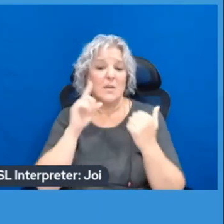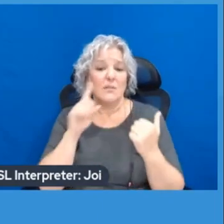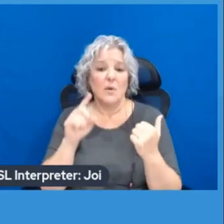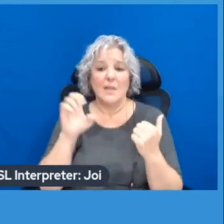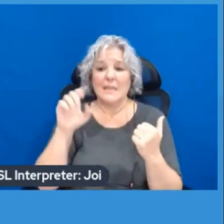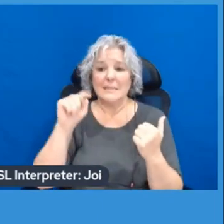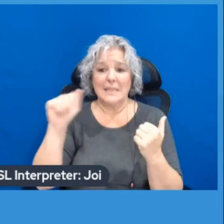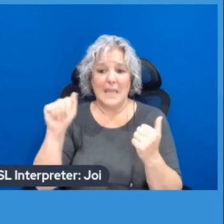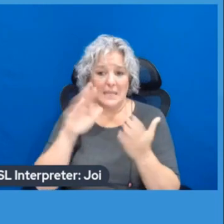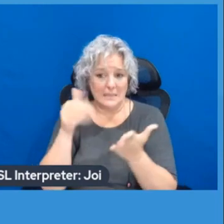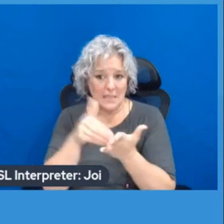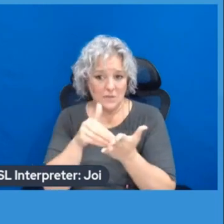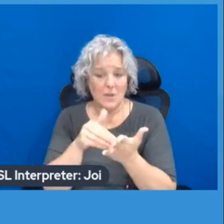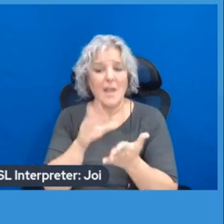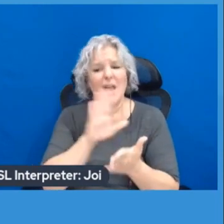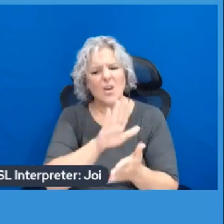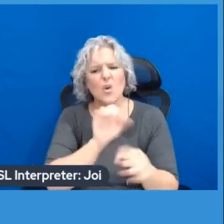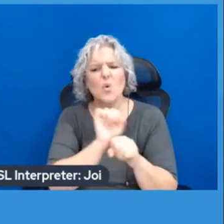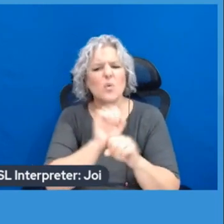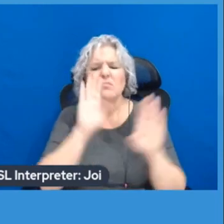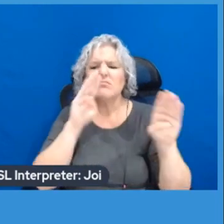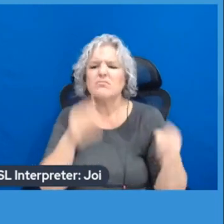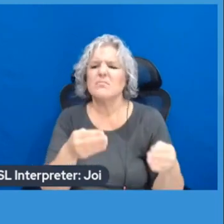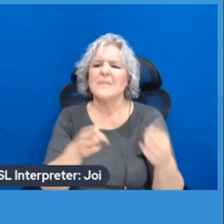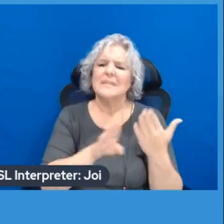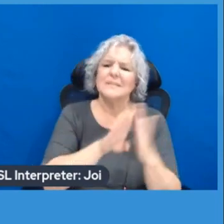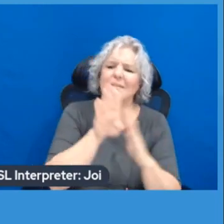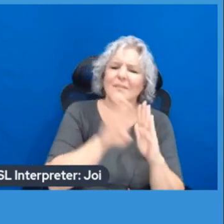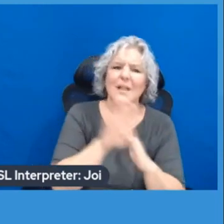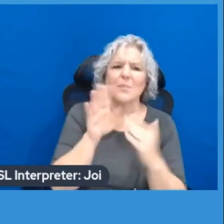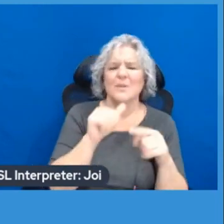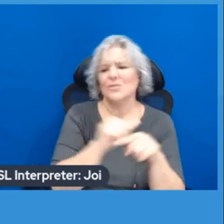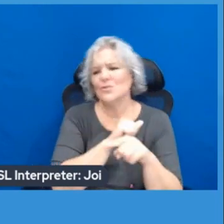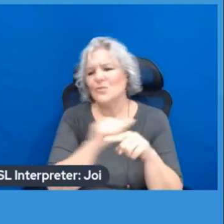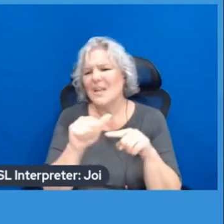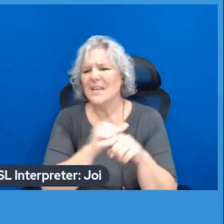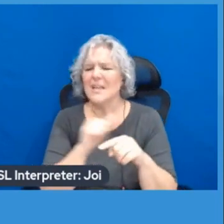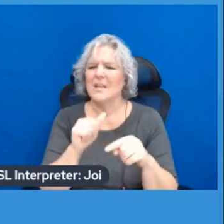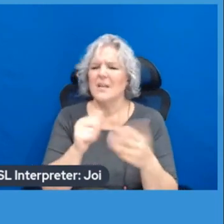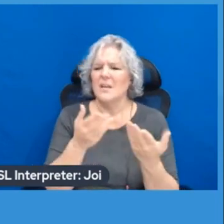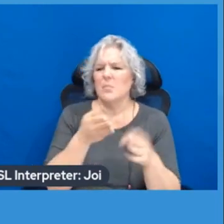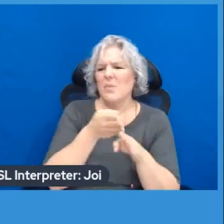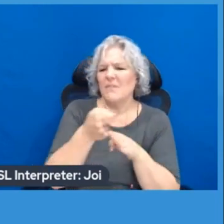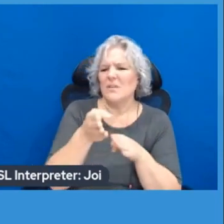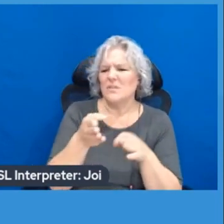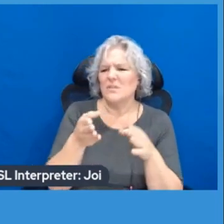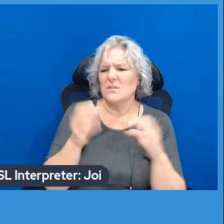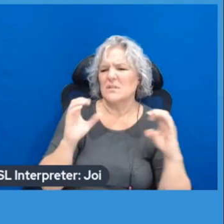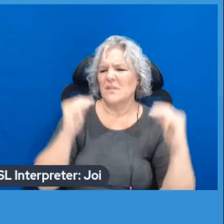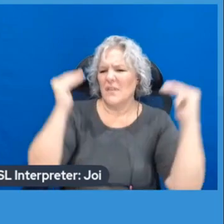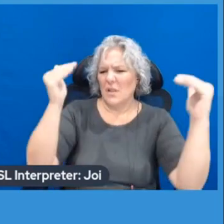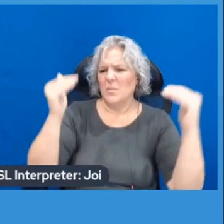And her work focuses on developing and providing training and professional development to early childhood professionals